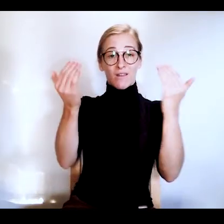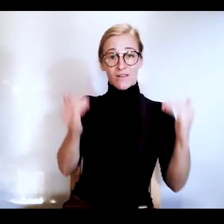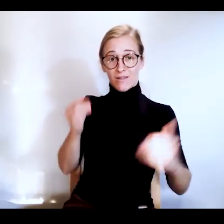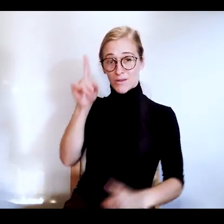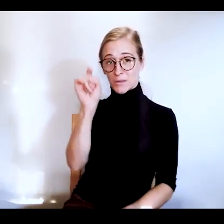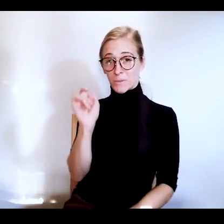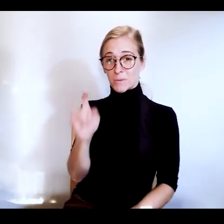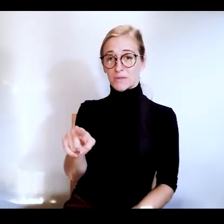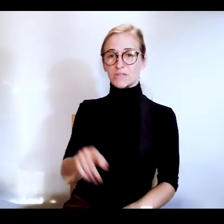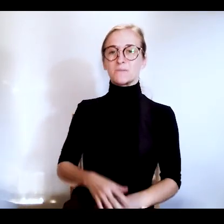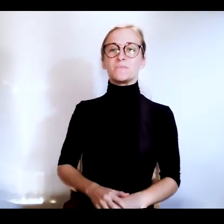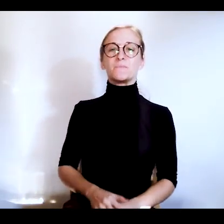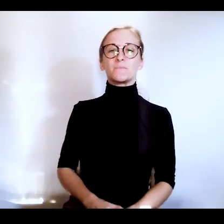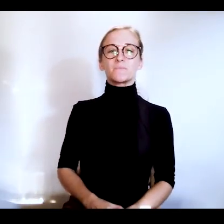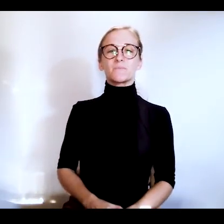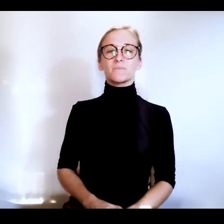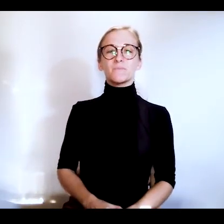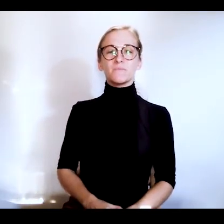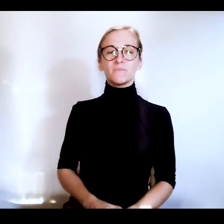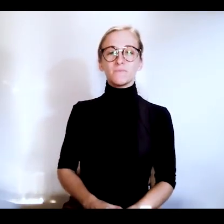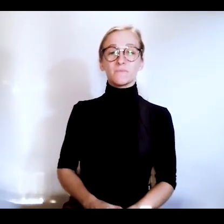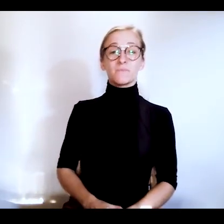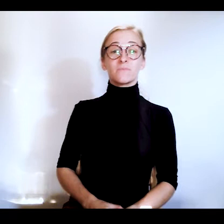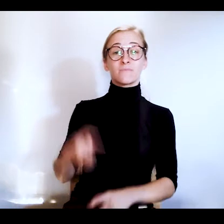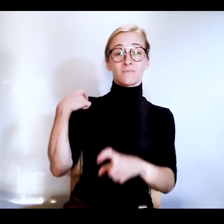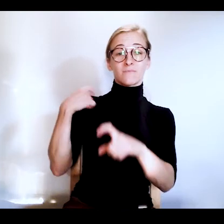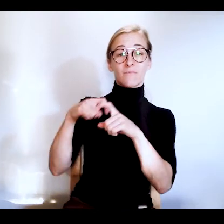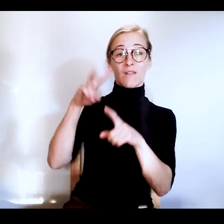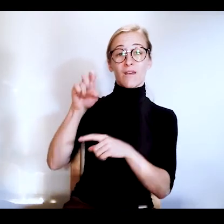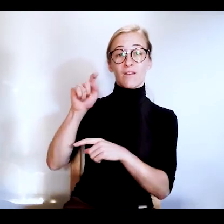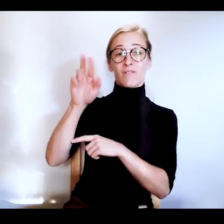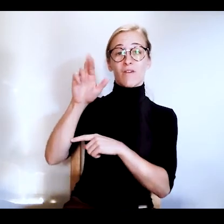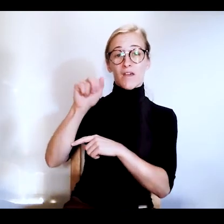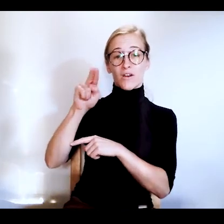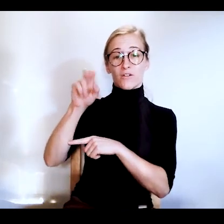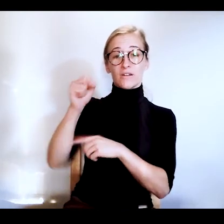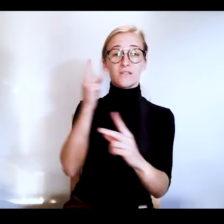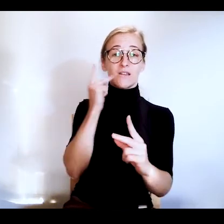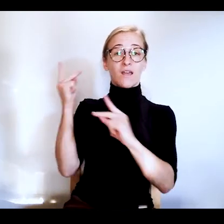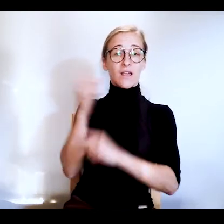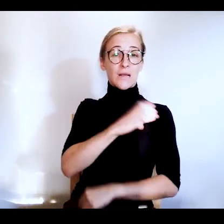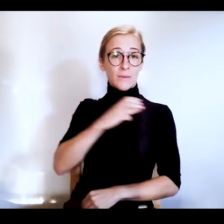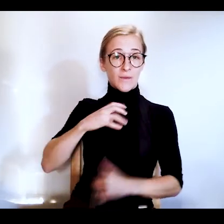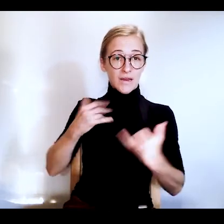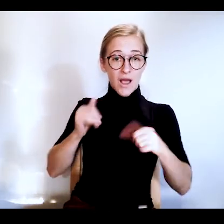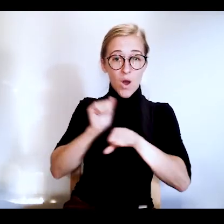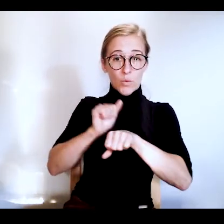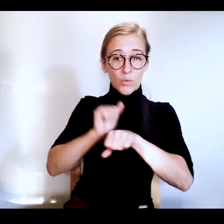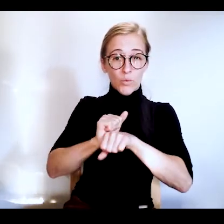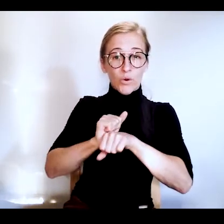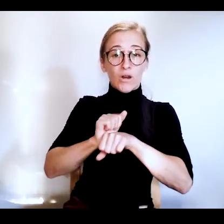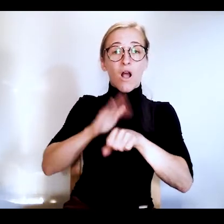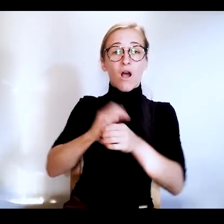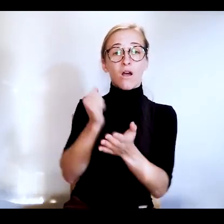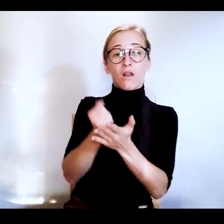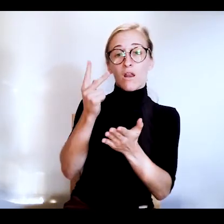How is the Hispanic Veterans Memorial Committee working for the approval of Hispanic veterans.